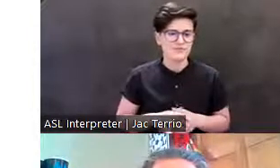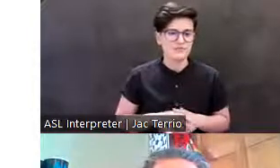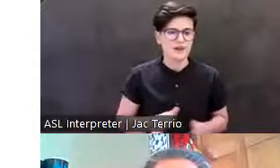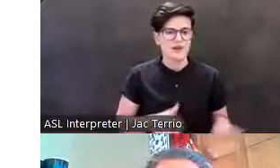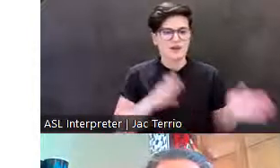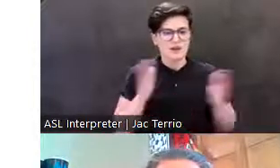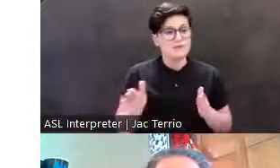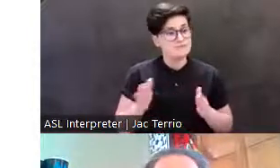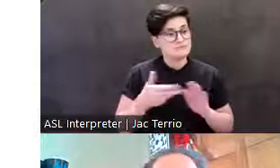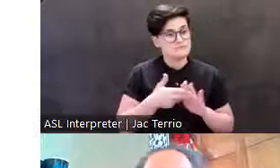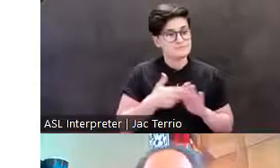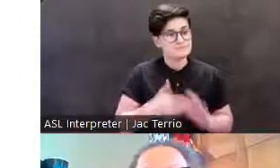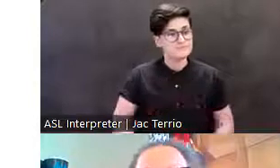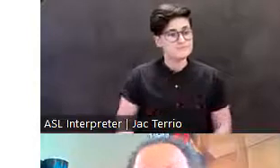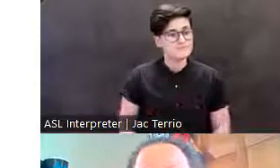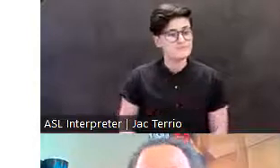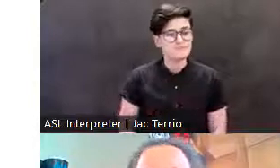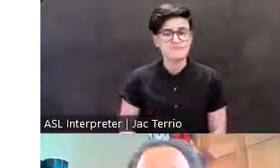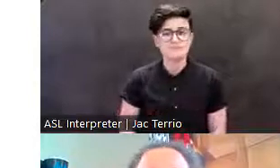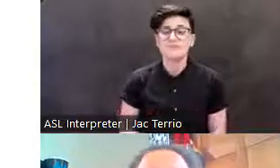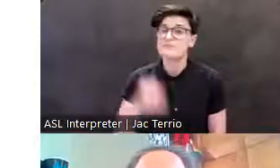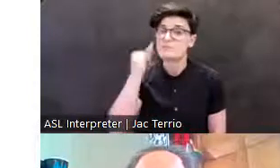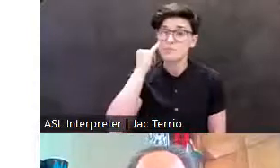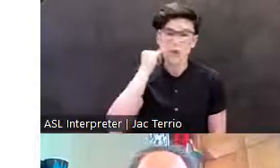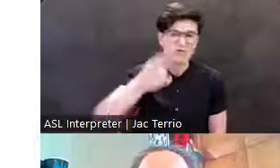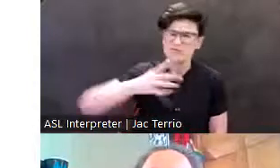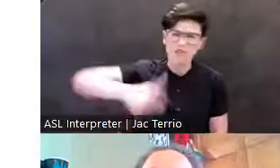________________________________________ If you haven't served in the armed forces,